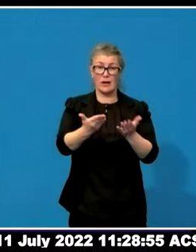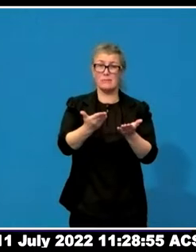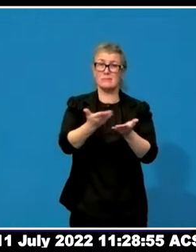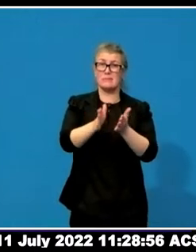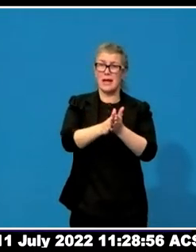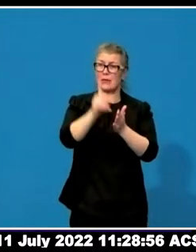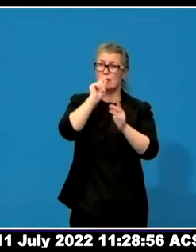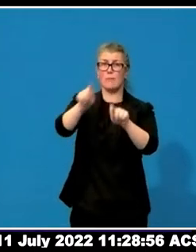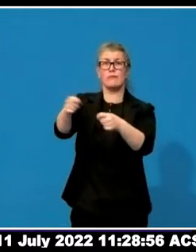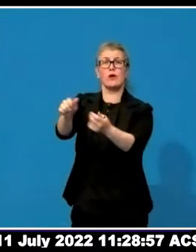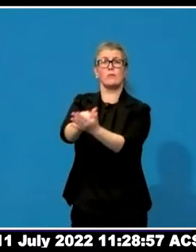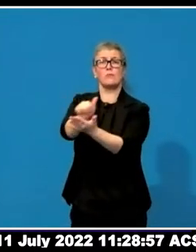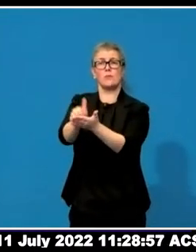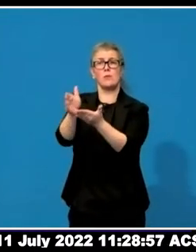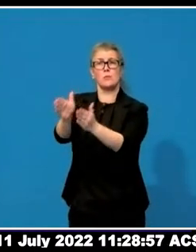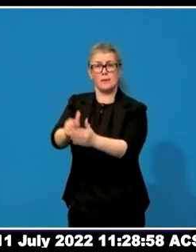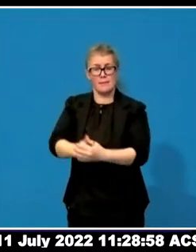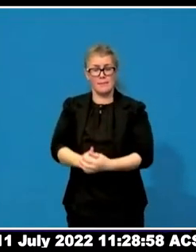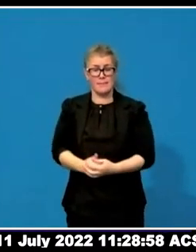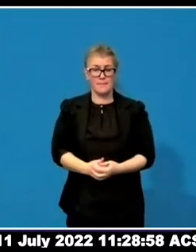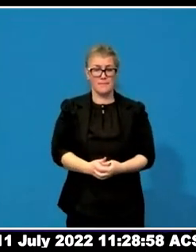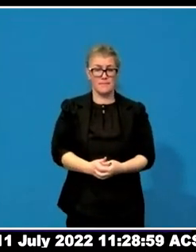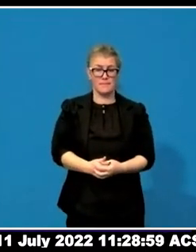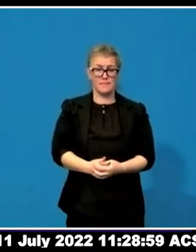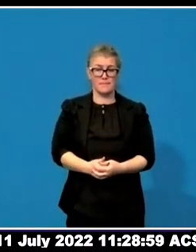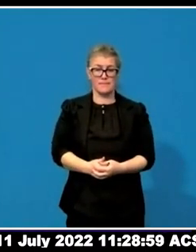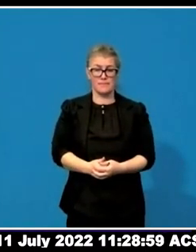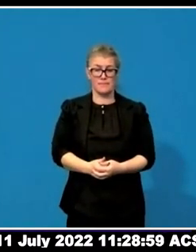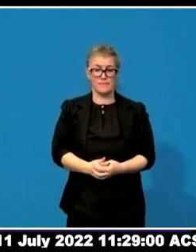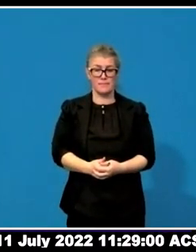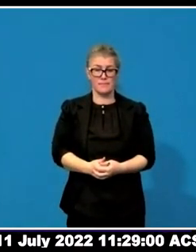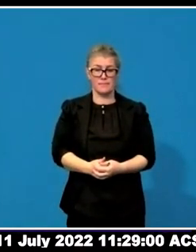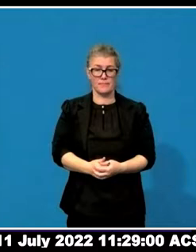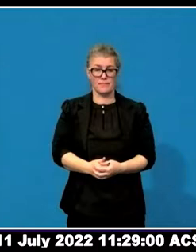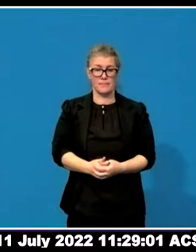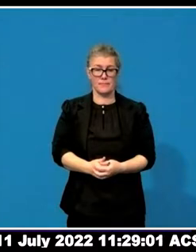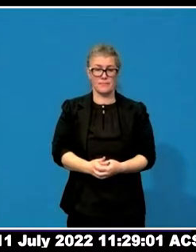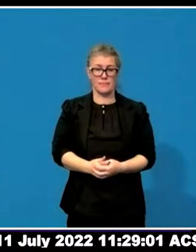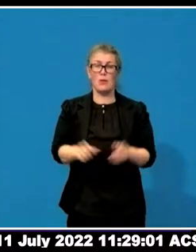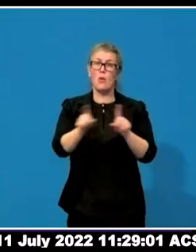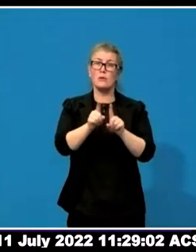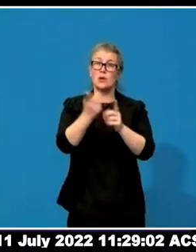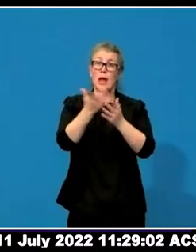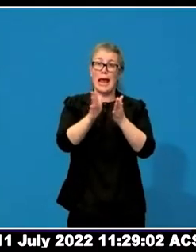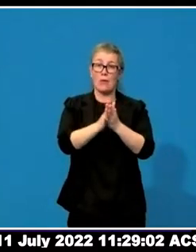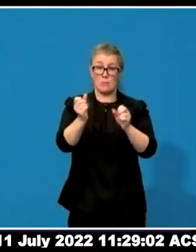And, secondly, what appears to be unreasonable delays in the delivery of equipment to people in these communities.